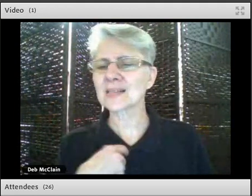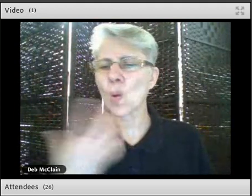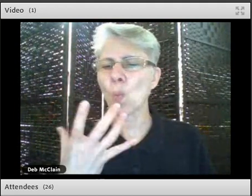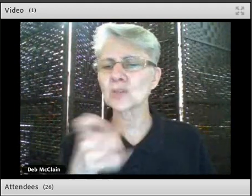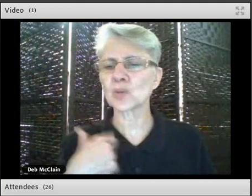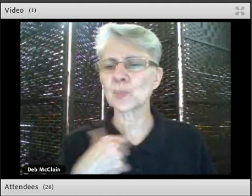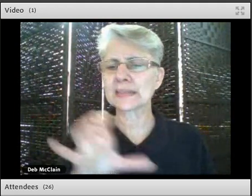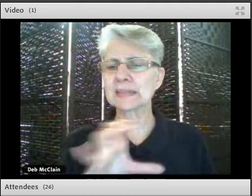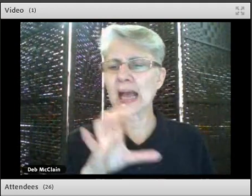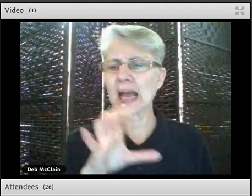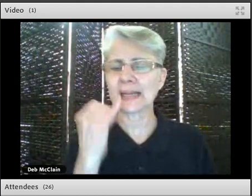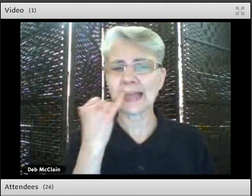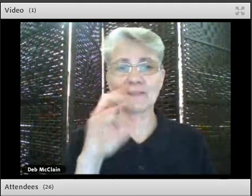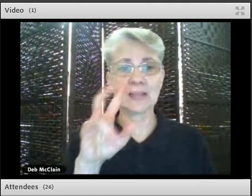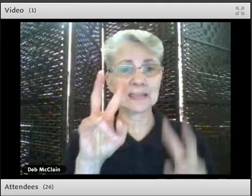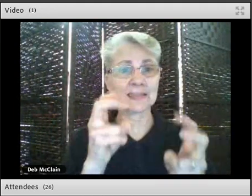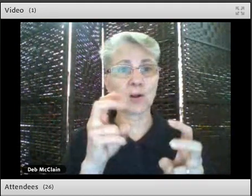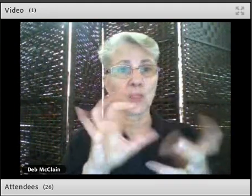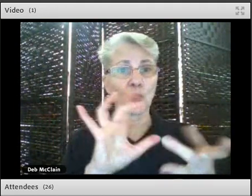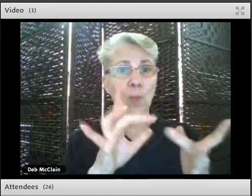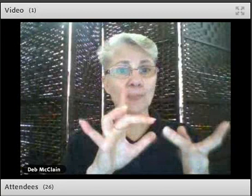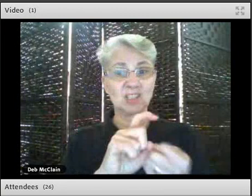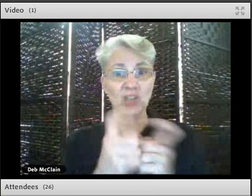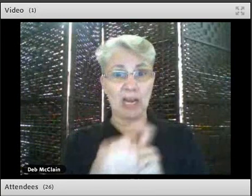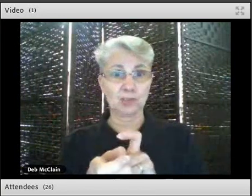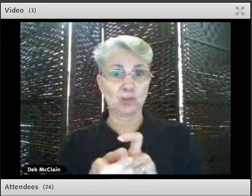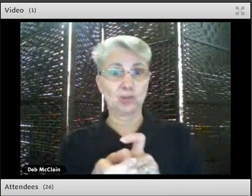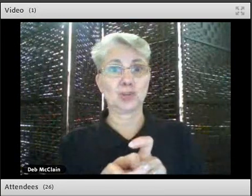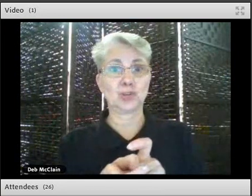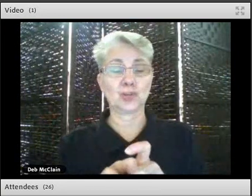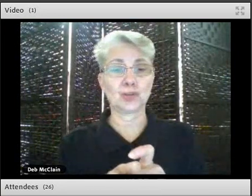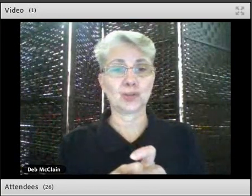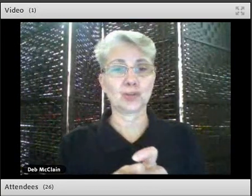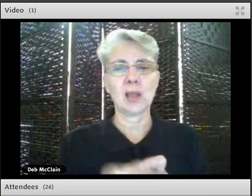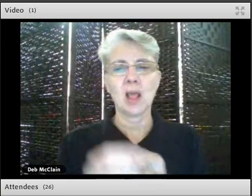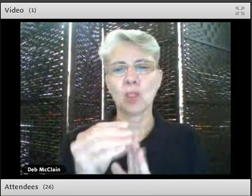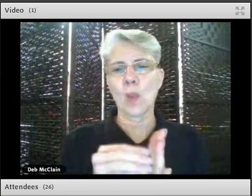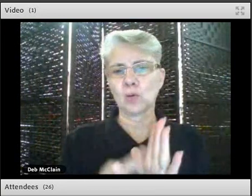So, again, the...